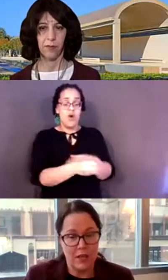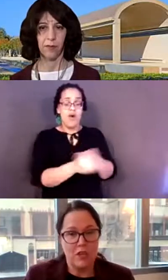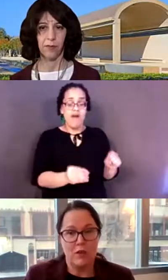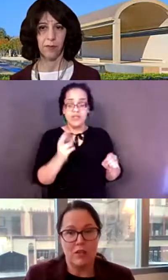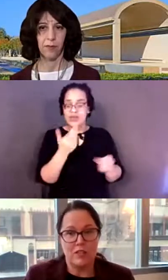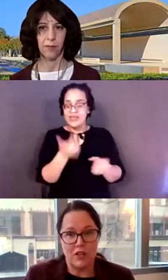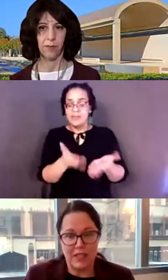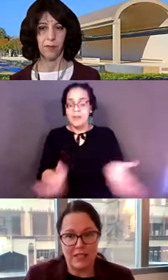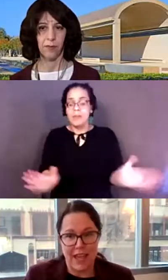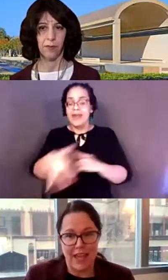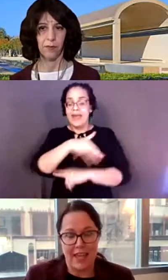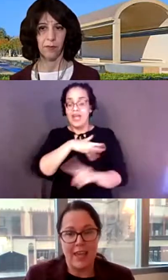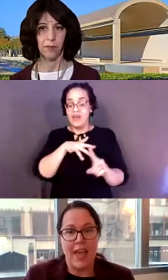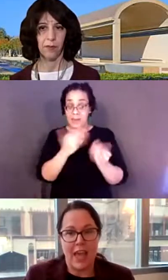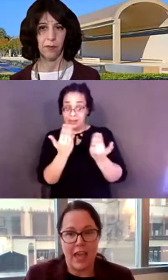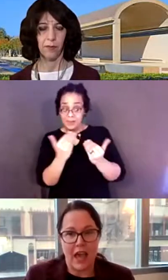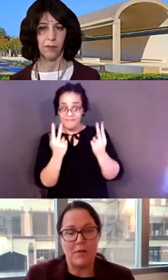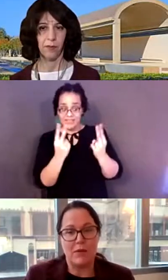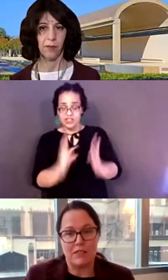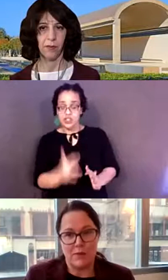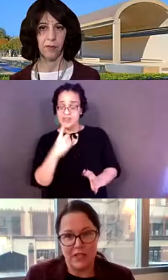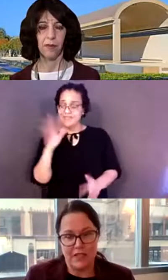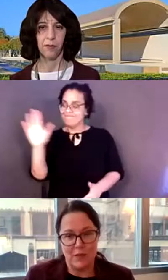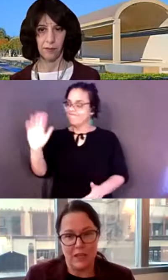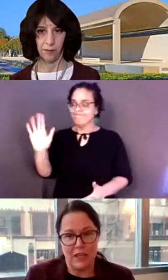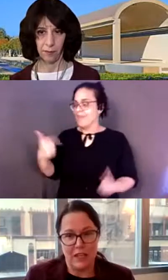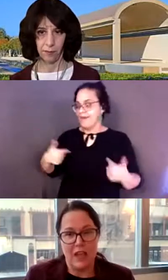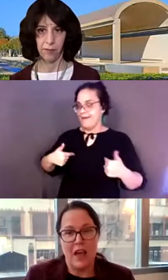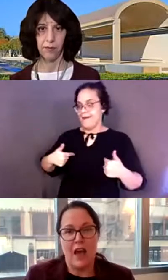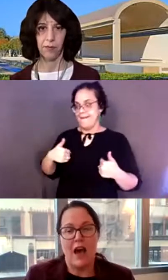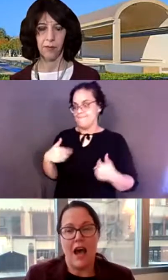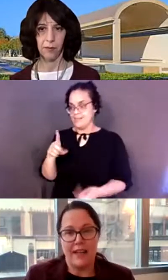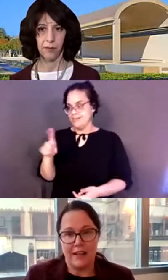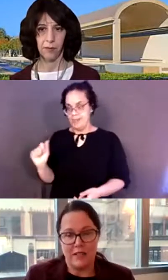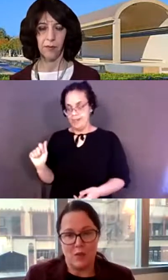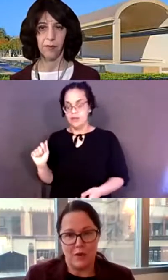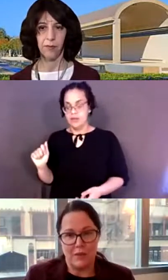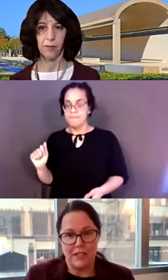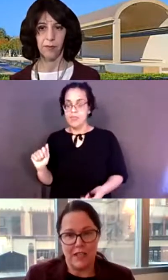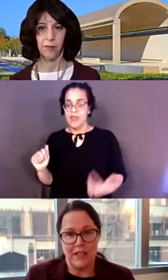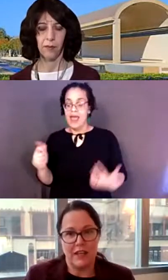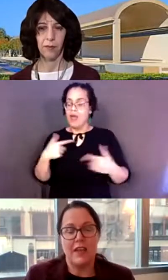you can certainly say hey, I'm a person with a disability,